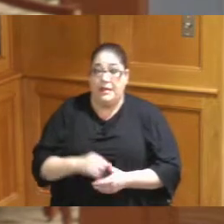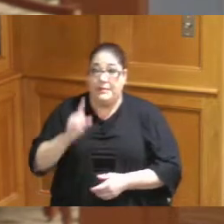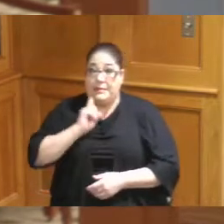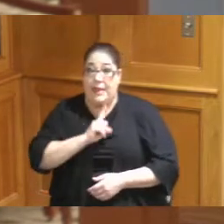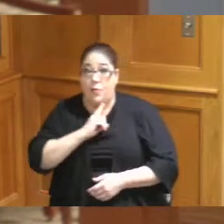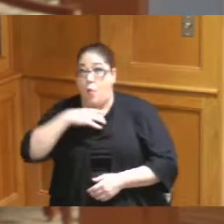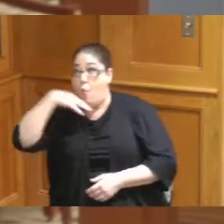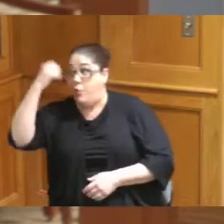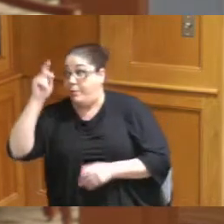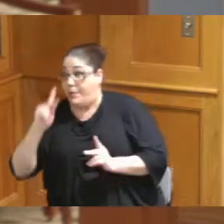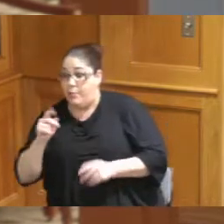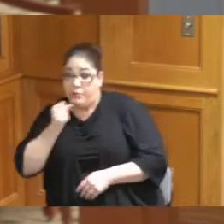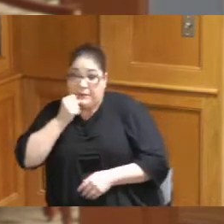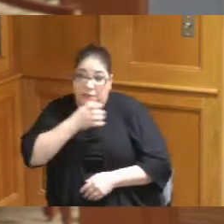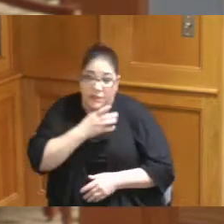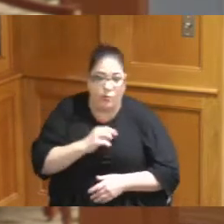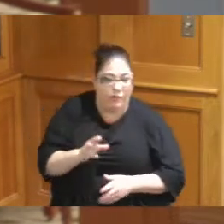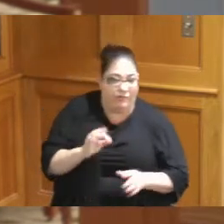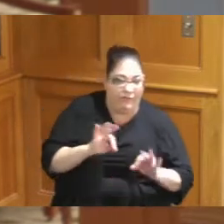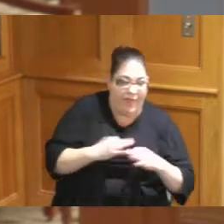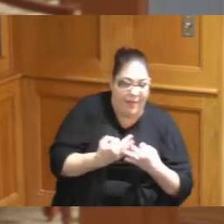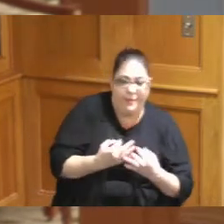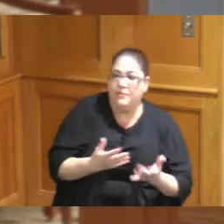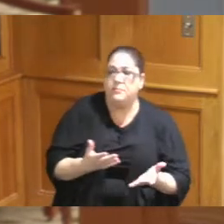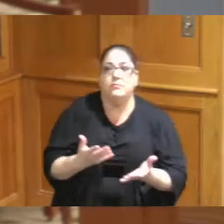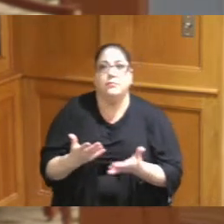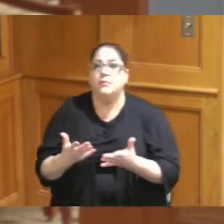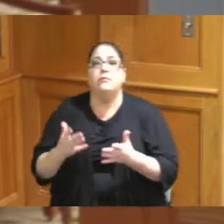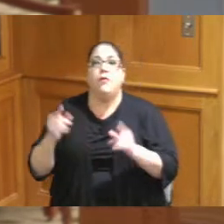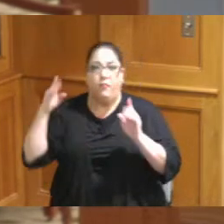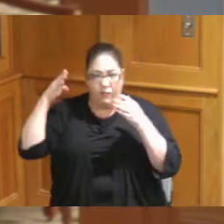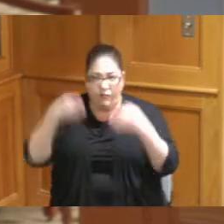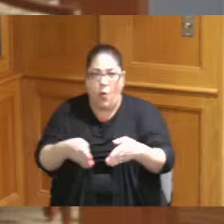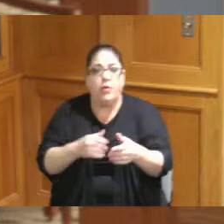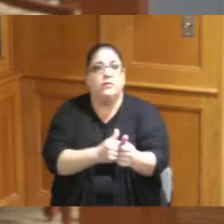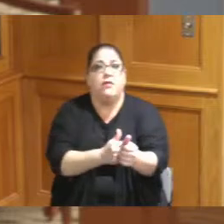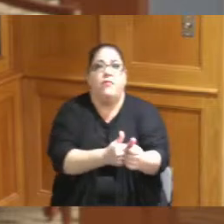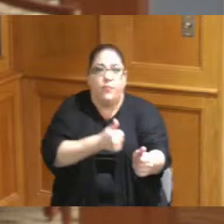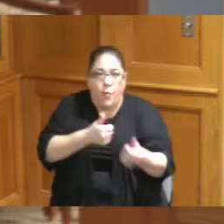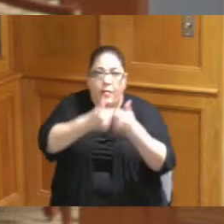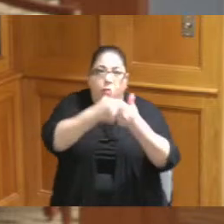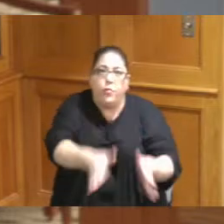younger people families is to try to be more focused on prevention but the current reality